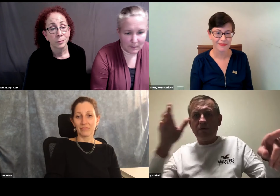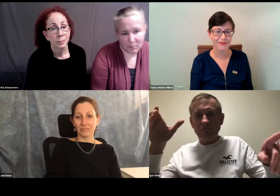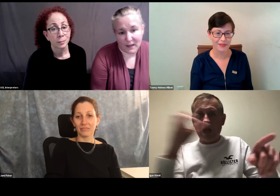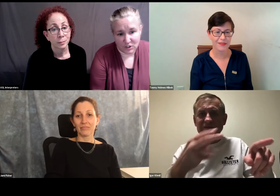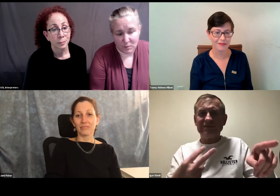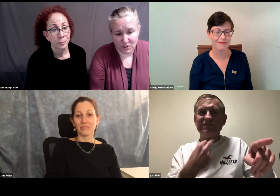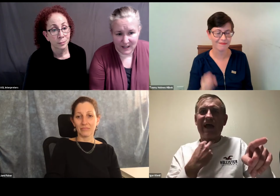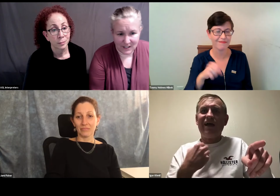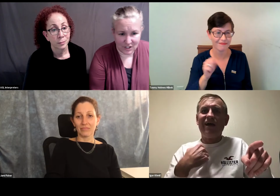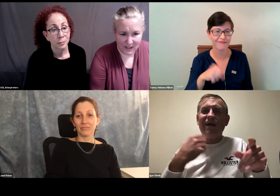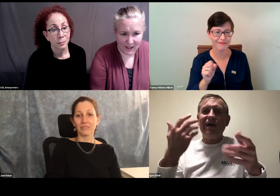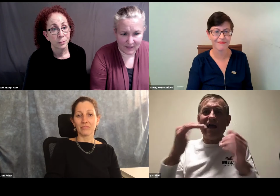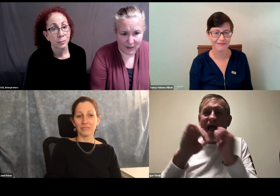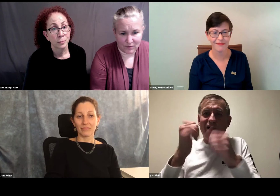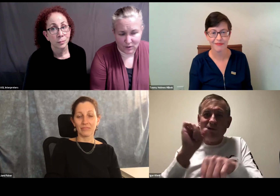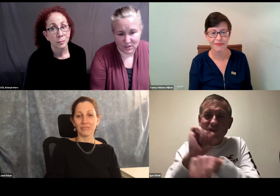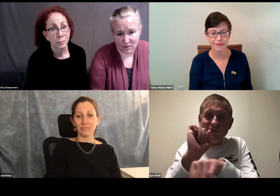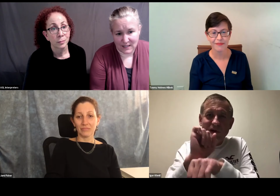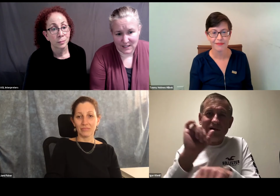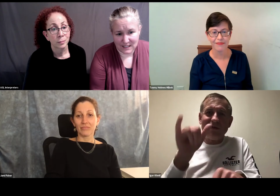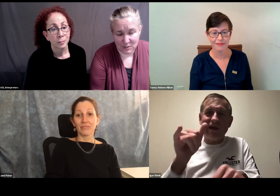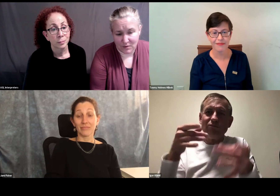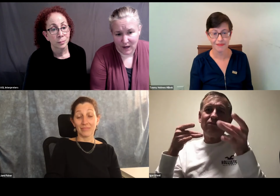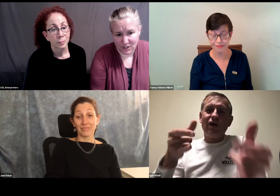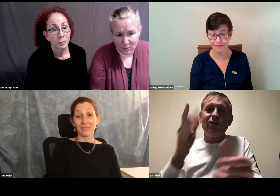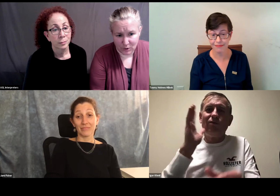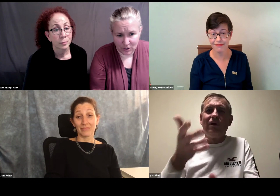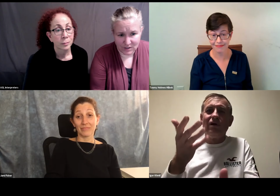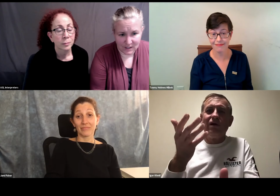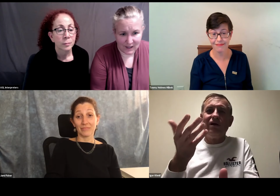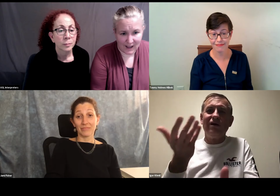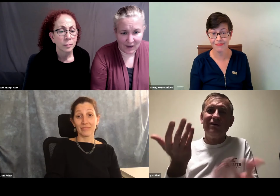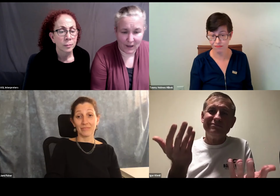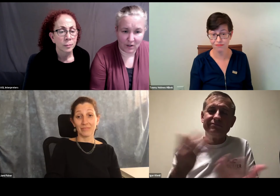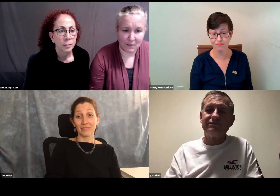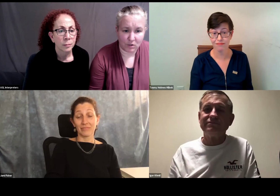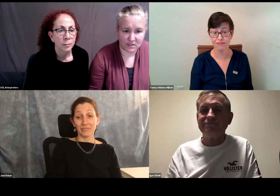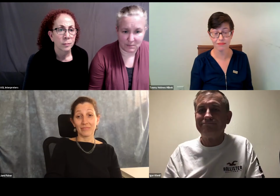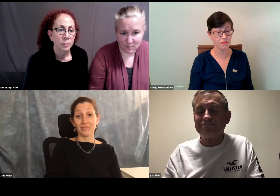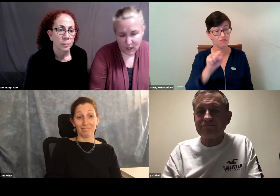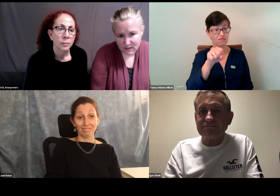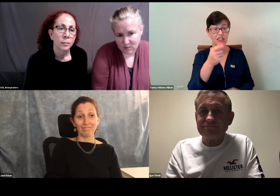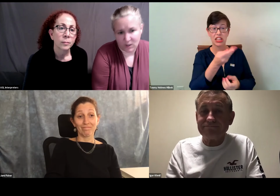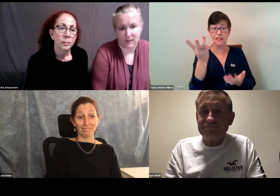pay a certain percentage and then that would force those entities to provide interpreters and that way, it would be a more seamless process, what do you think.